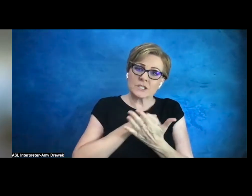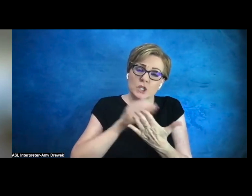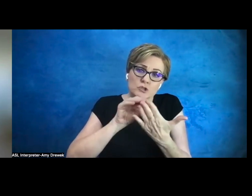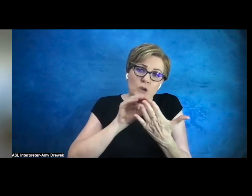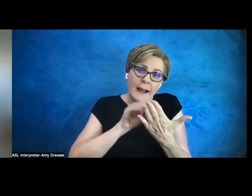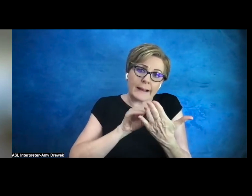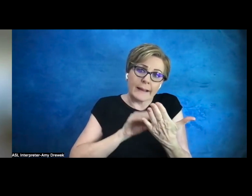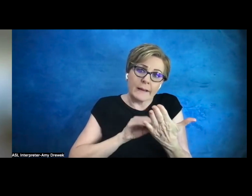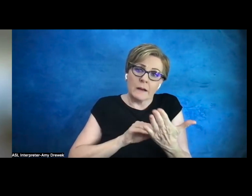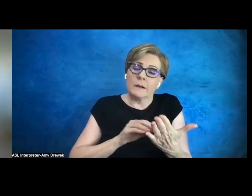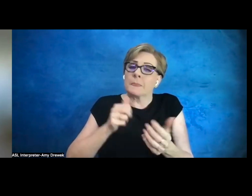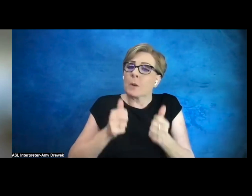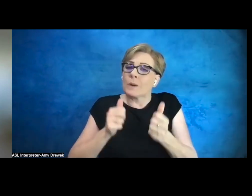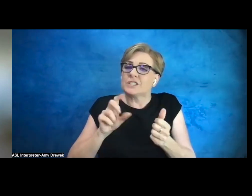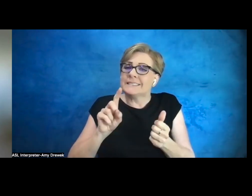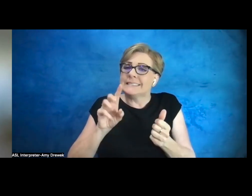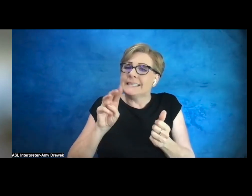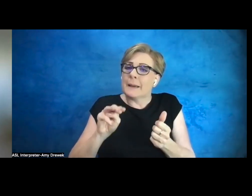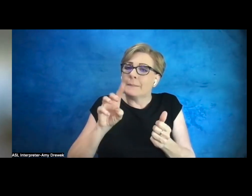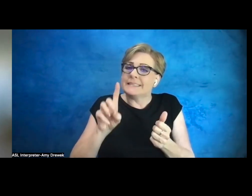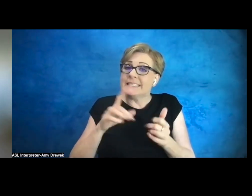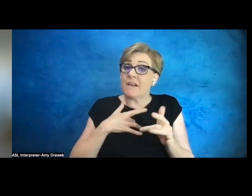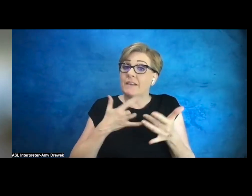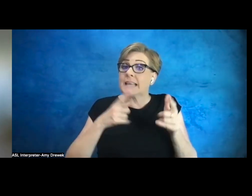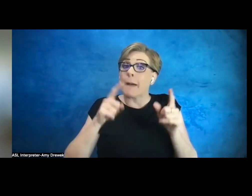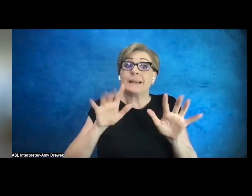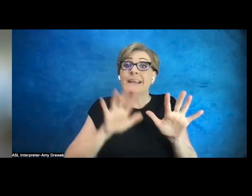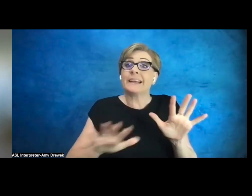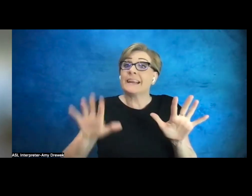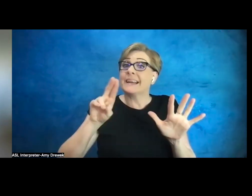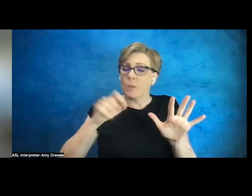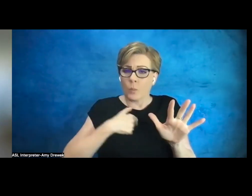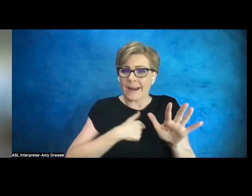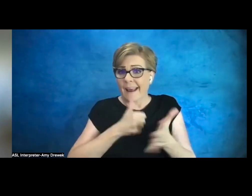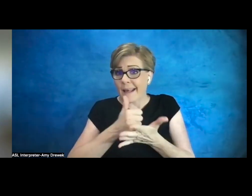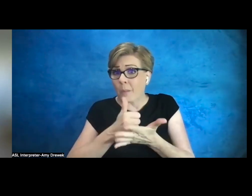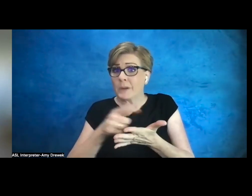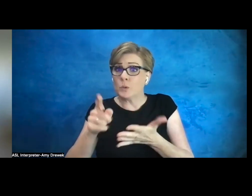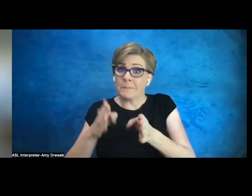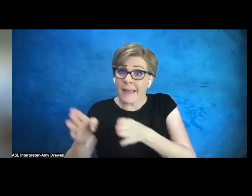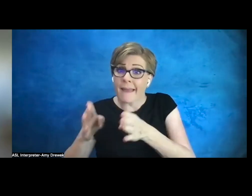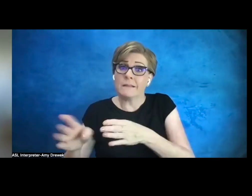around the country so we can support you in planning, in promoting, and in other ways.